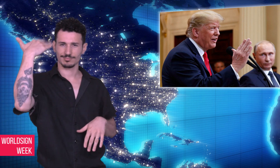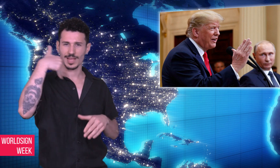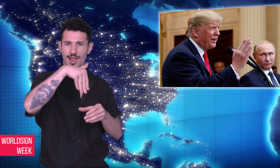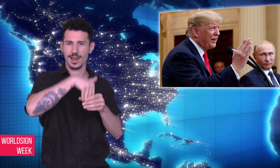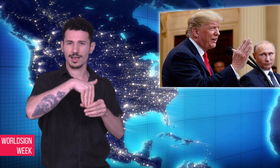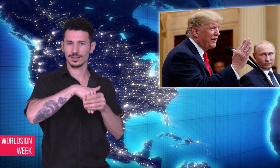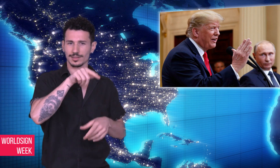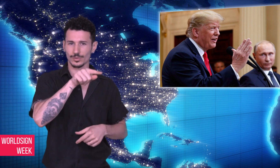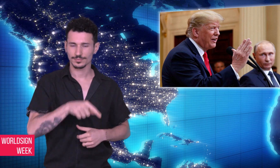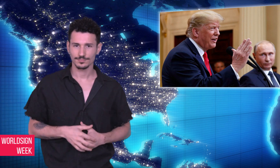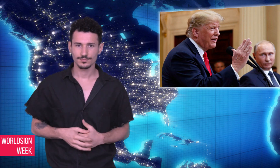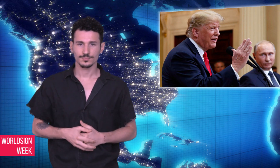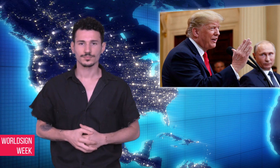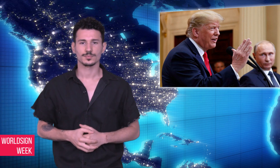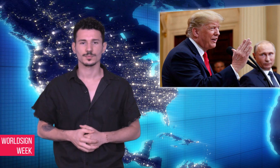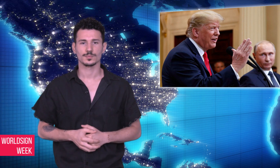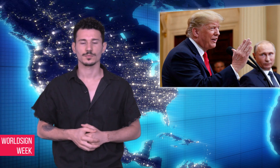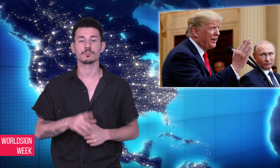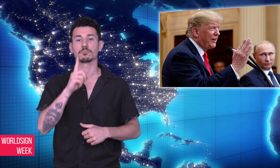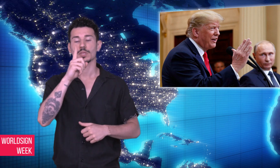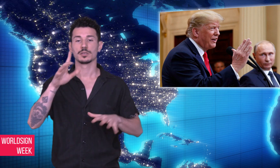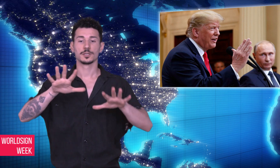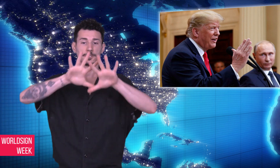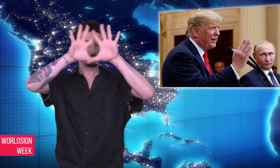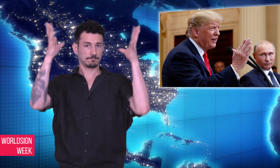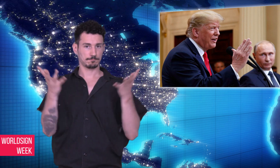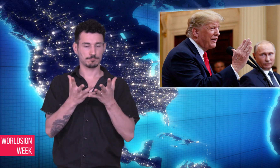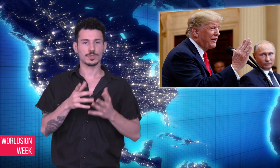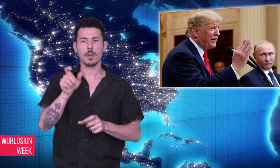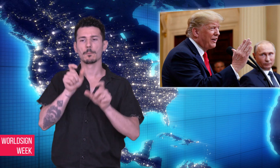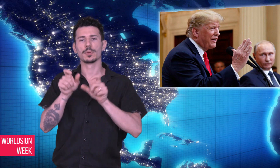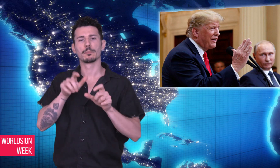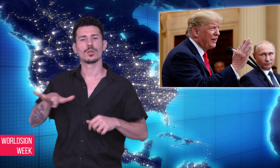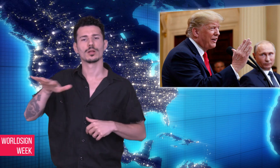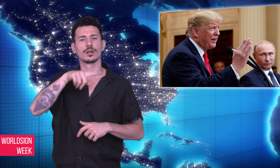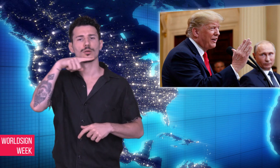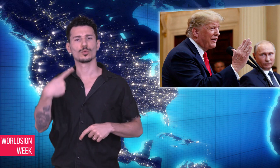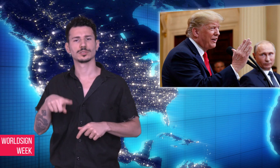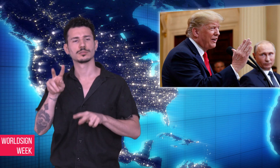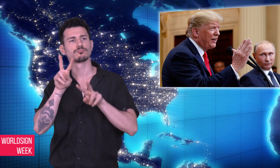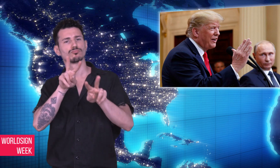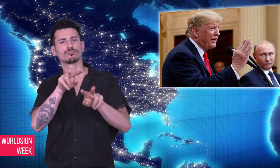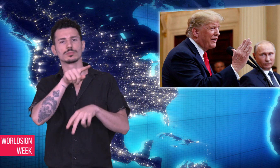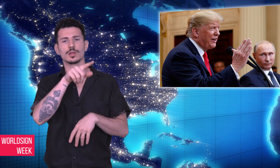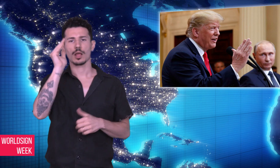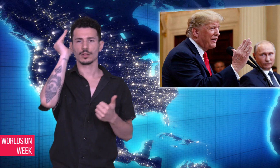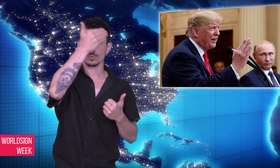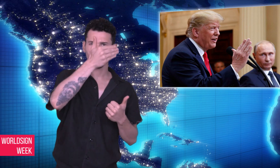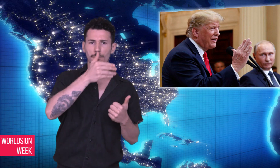hacking. General reaction by Russians